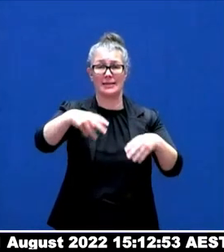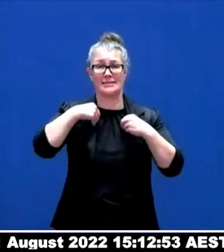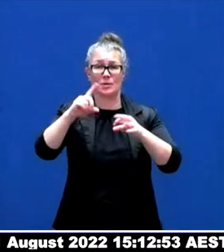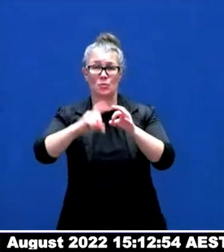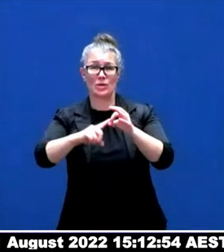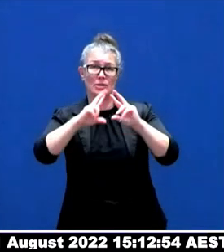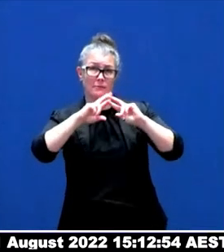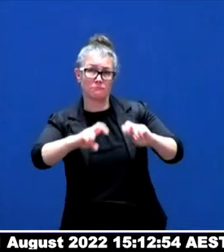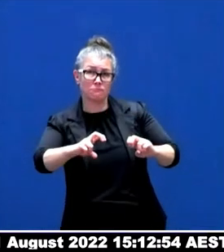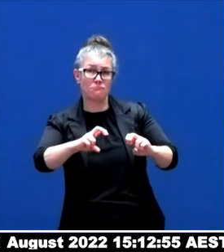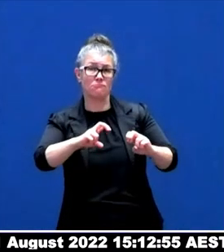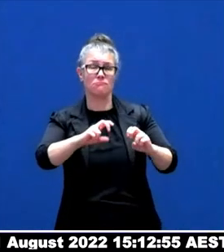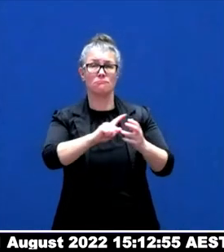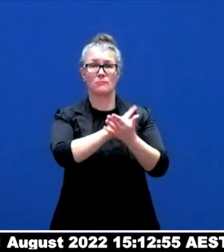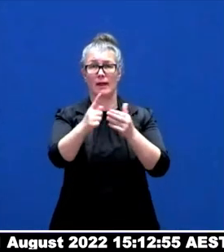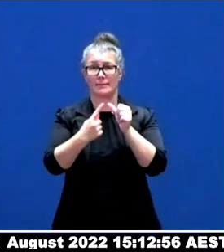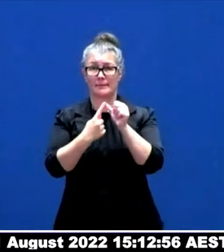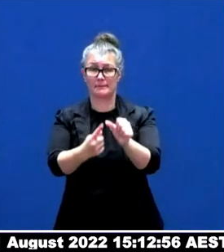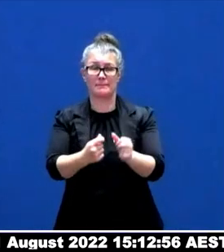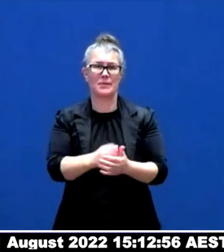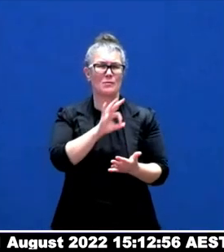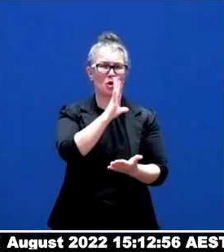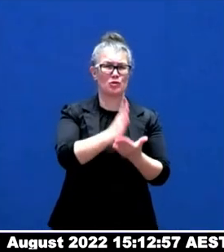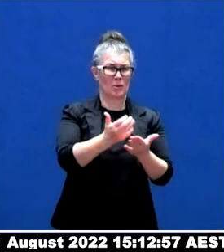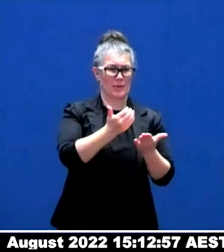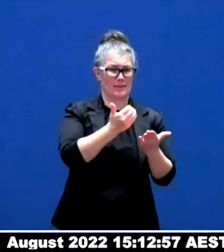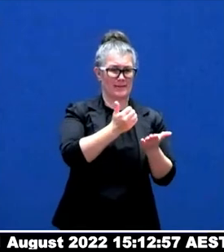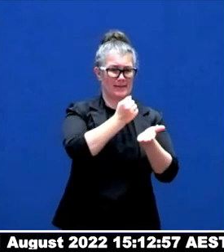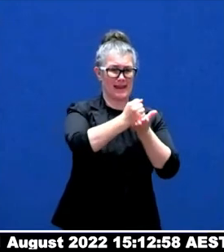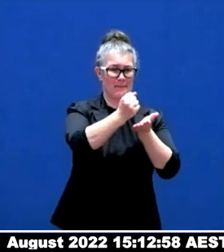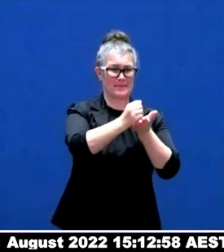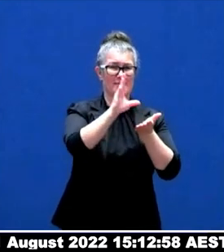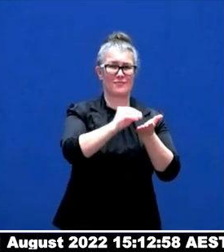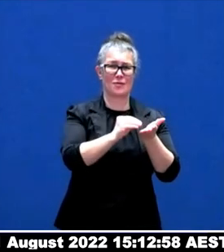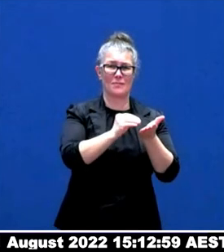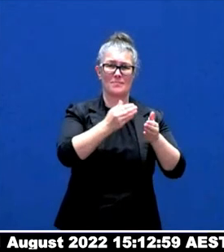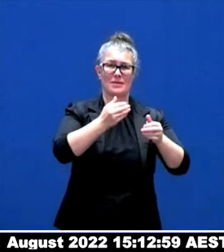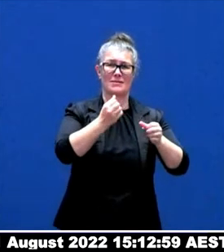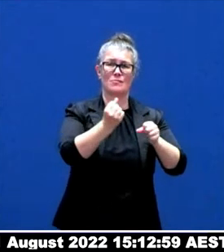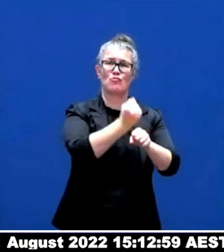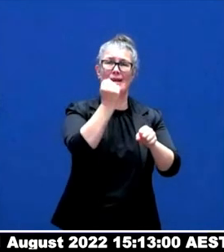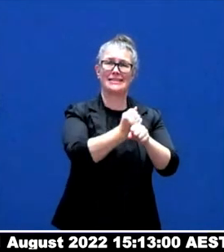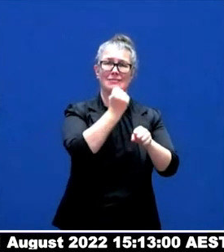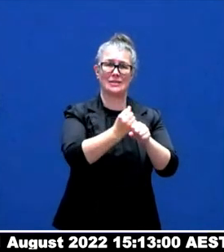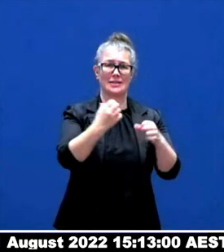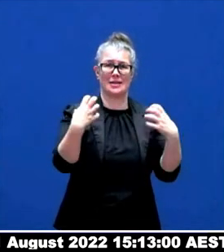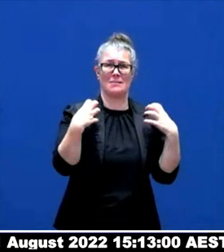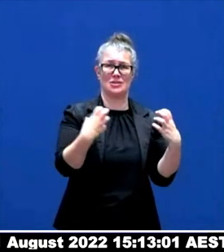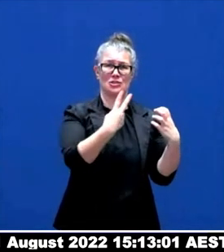I'm not sure that the numbers provided by the Productivity Commission in 2011 have necessarily all stood the test of time.